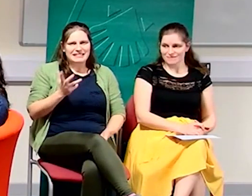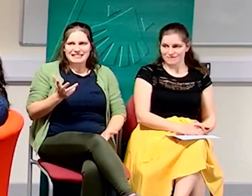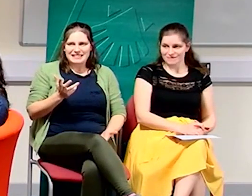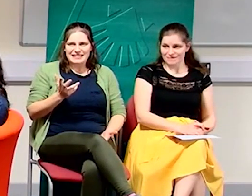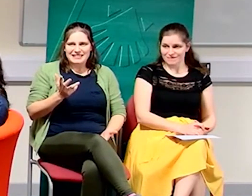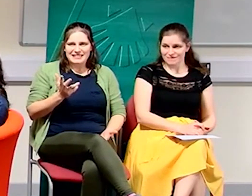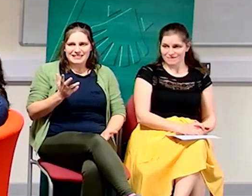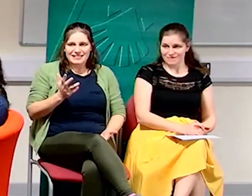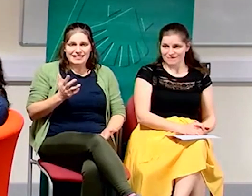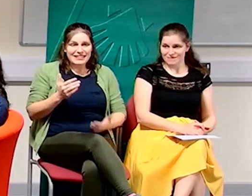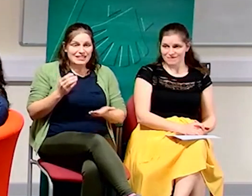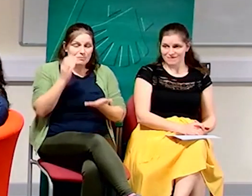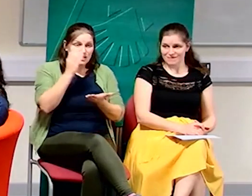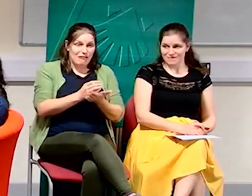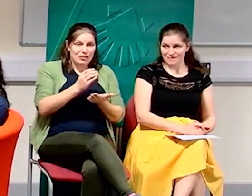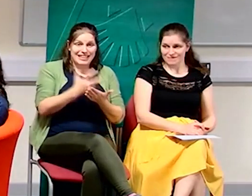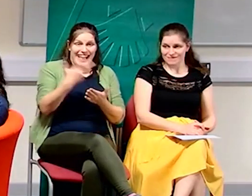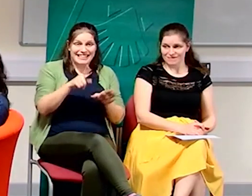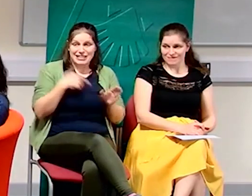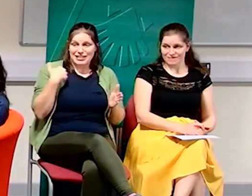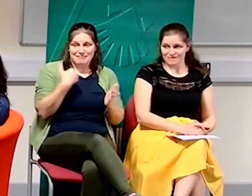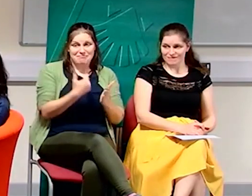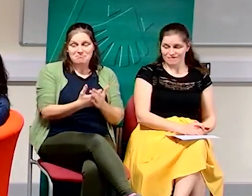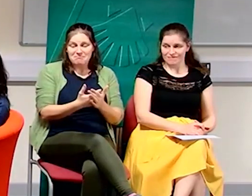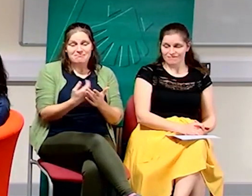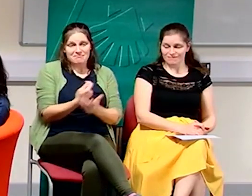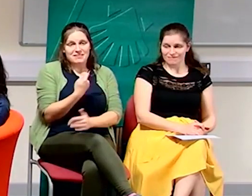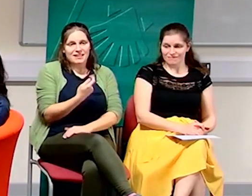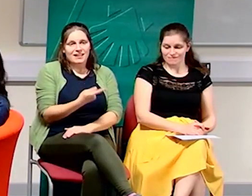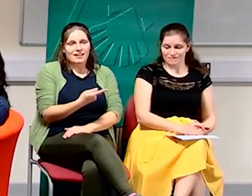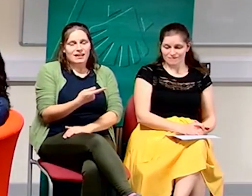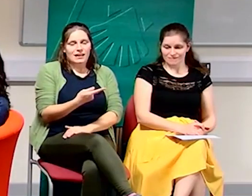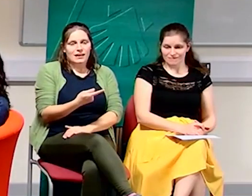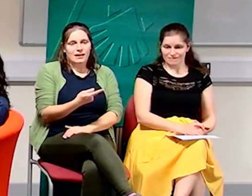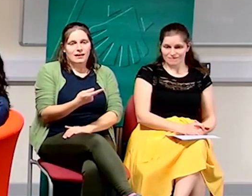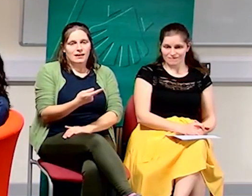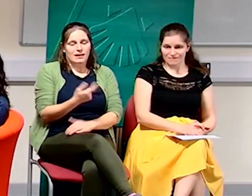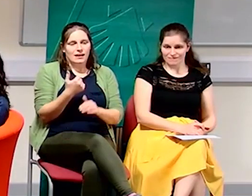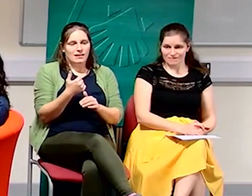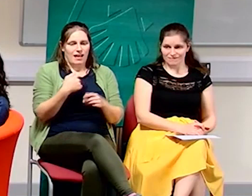going for 18 years um and really supporting as a team got amazing